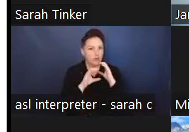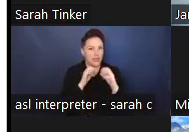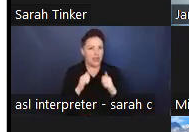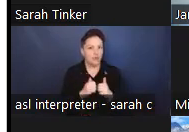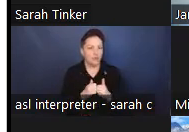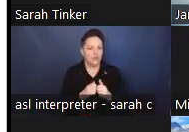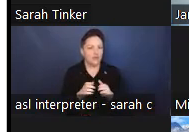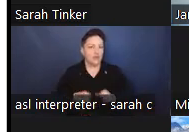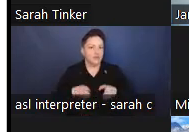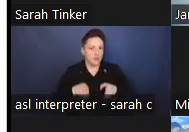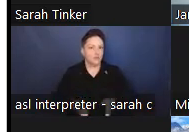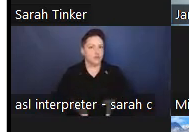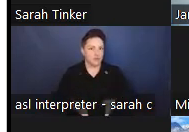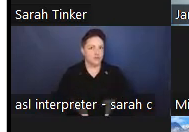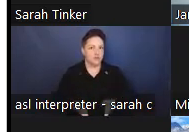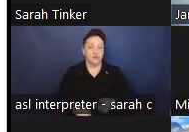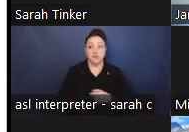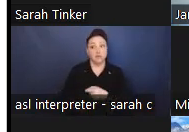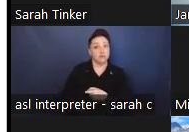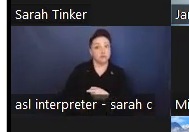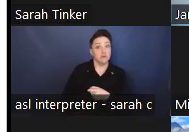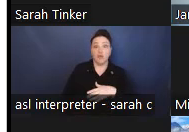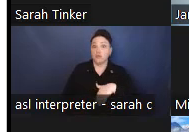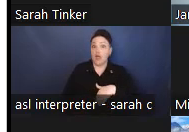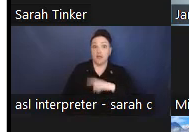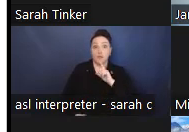hasn't reported they need an extension to let us know and call the ABAWD team.